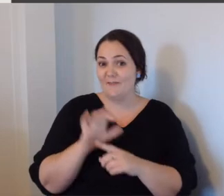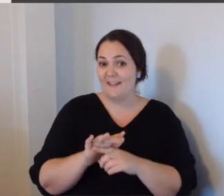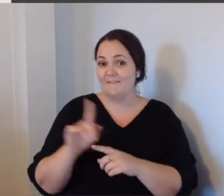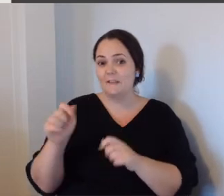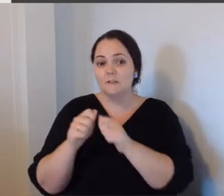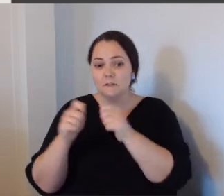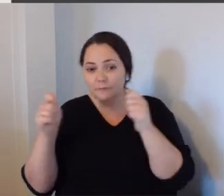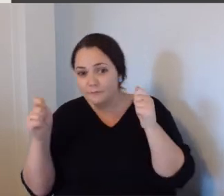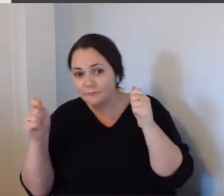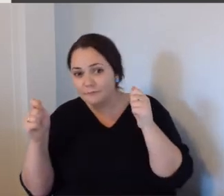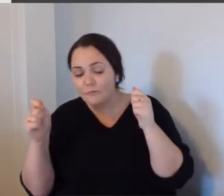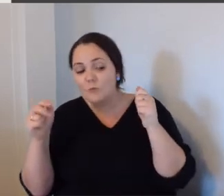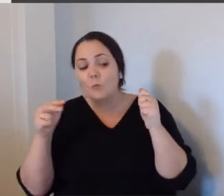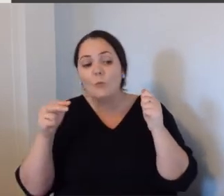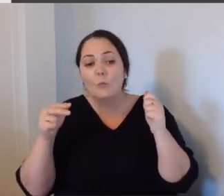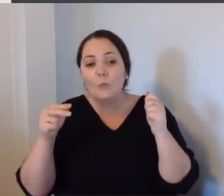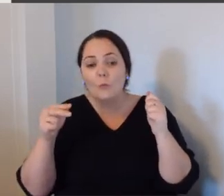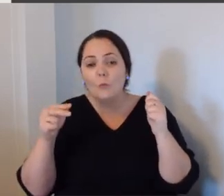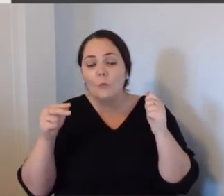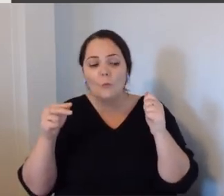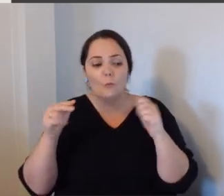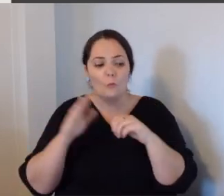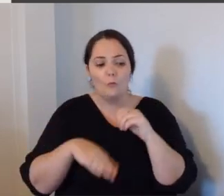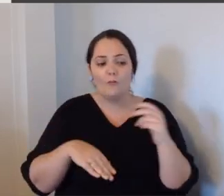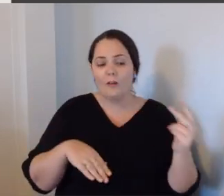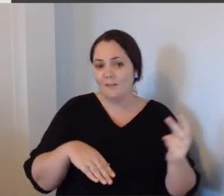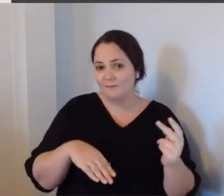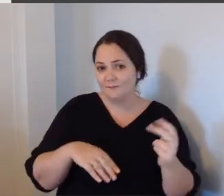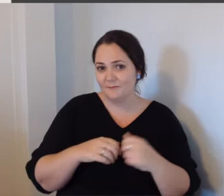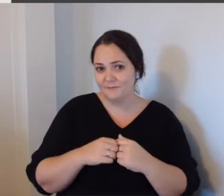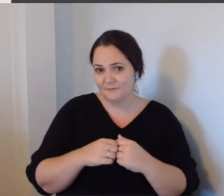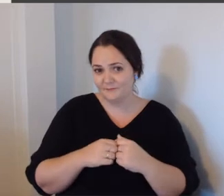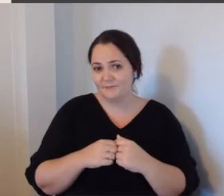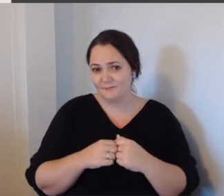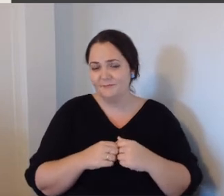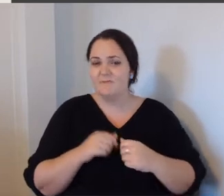La Fornarina. Now there is of course a deadly side to all of this, a proclivity